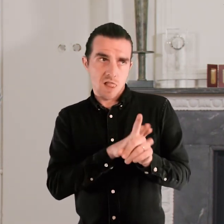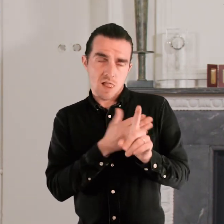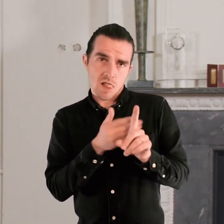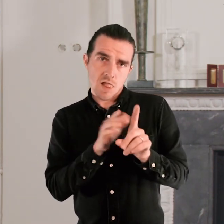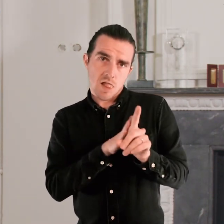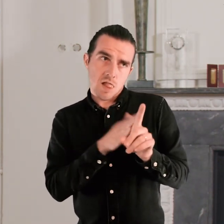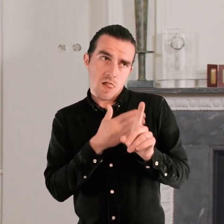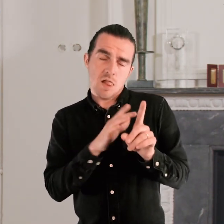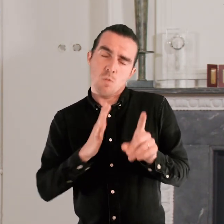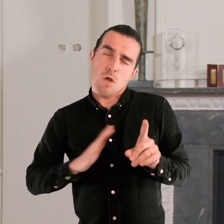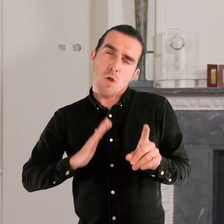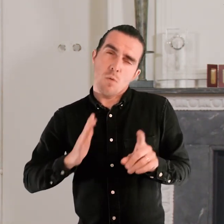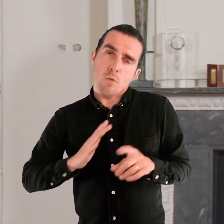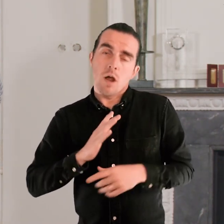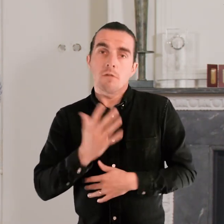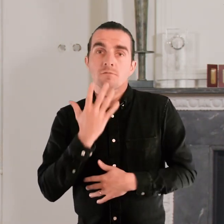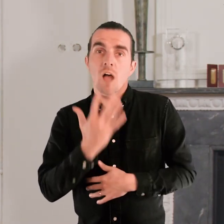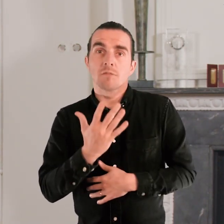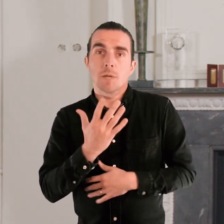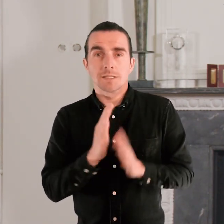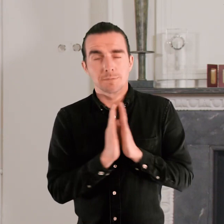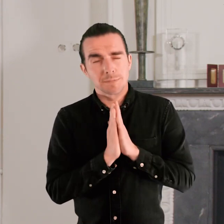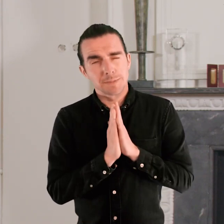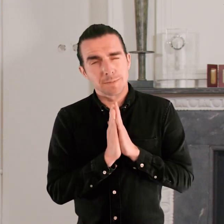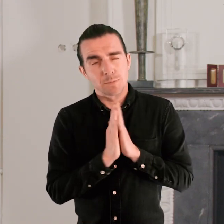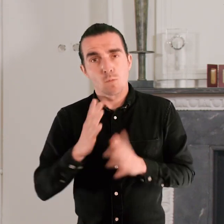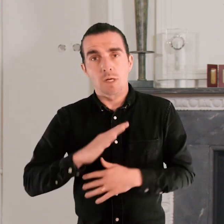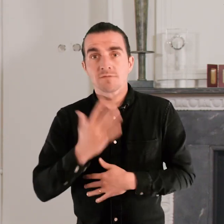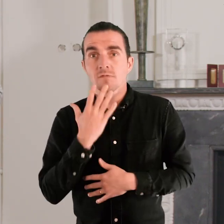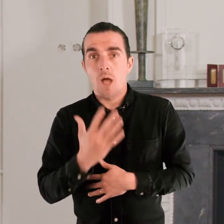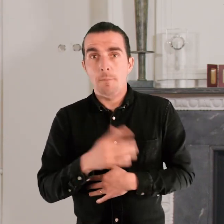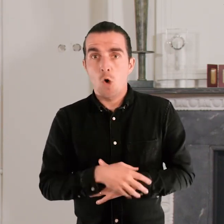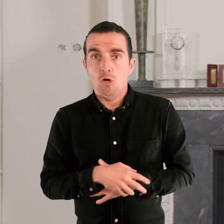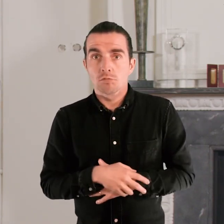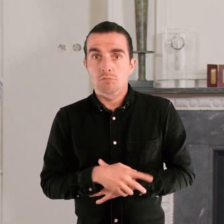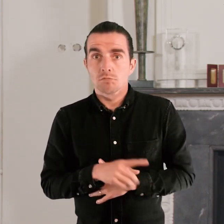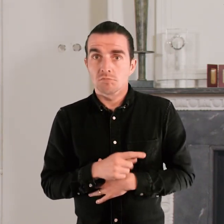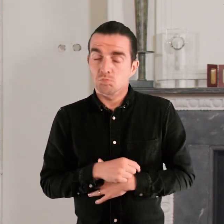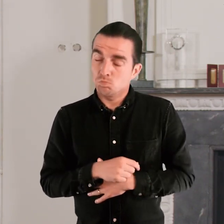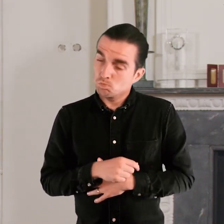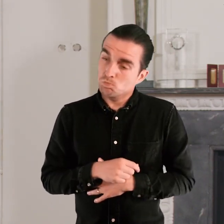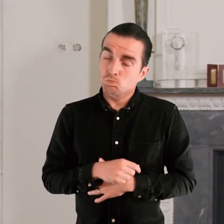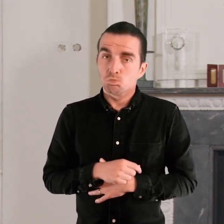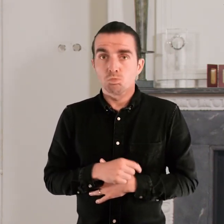and promptly launches into his spiel about how he would like to have five pound, the fiver.